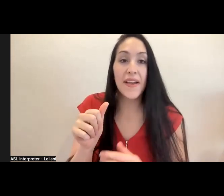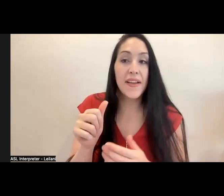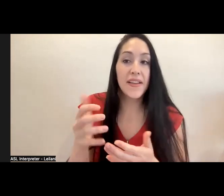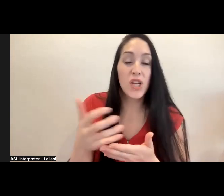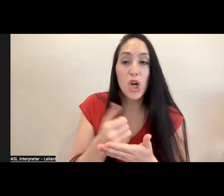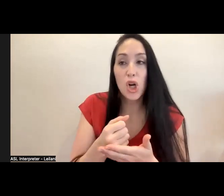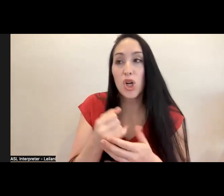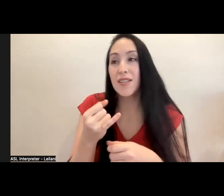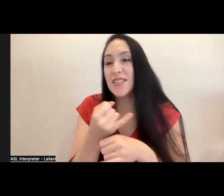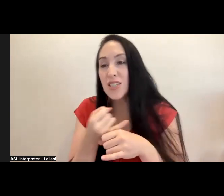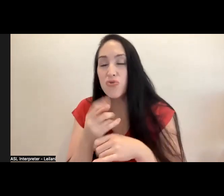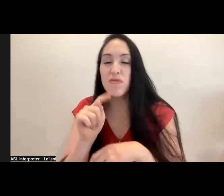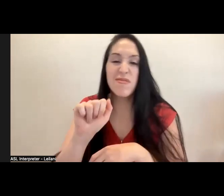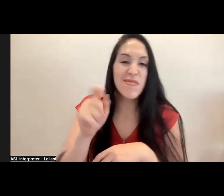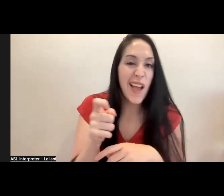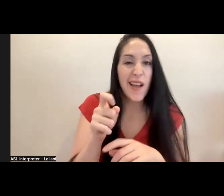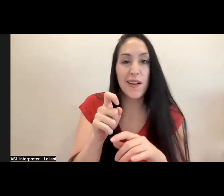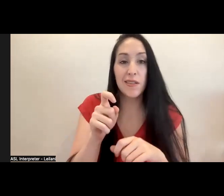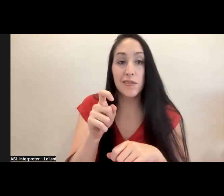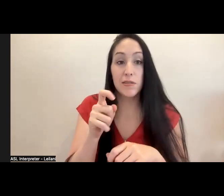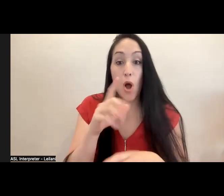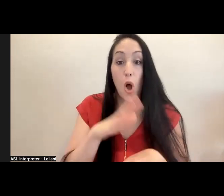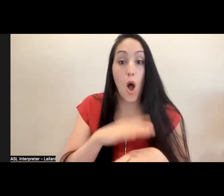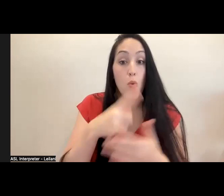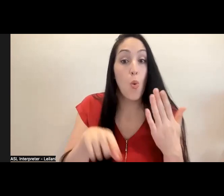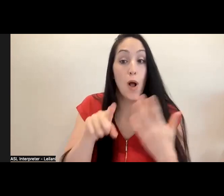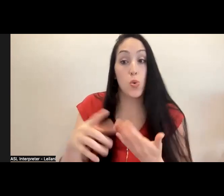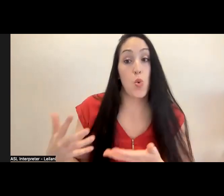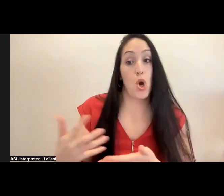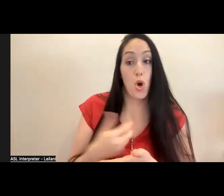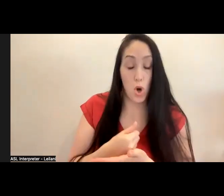11:23:18 Or taxes on the earnings portion of that 1099 thing.